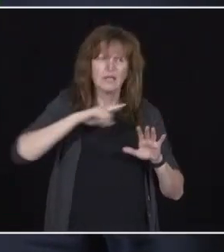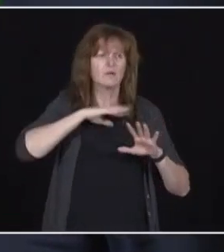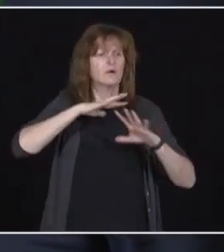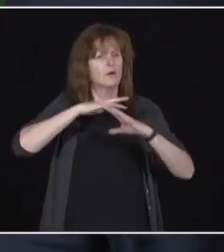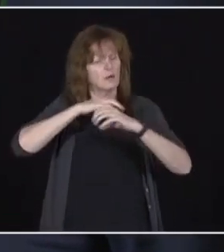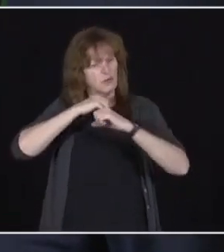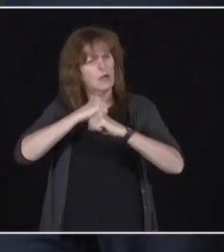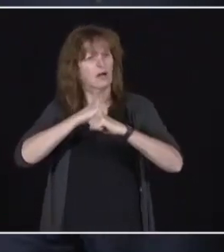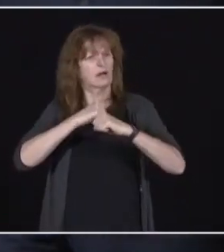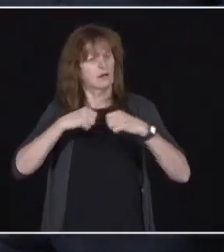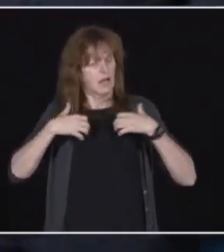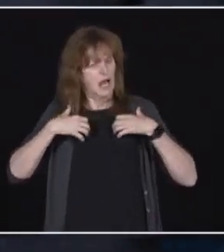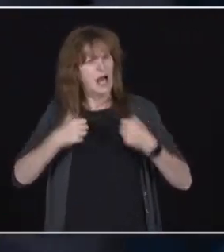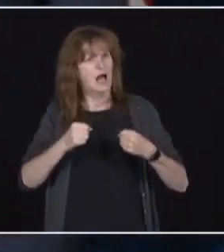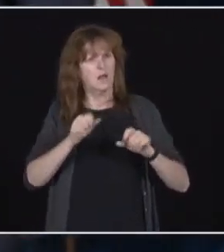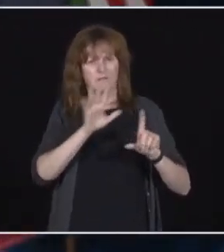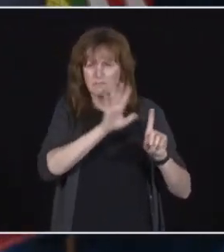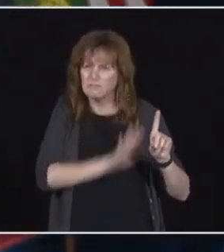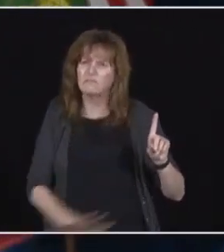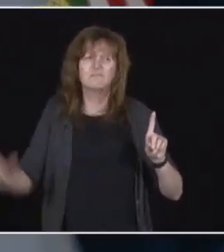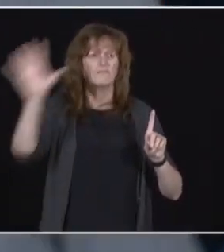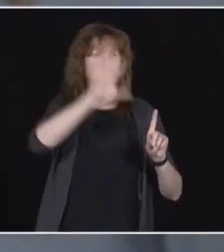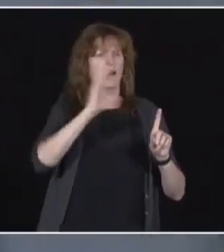Thank you.